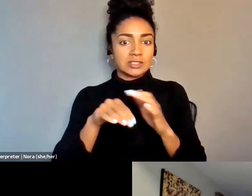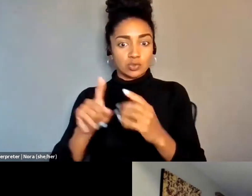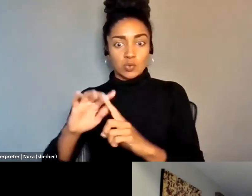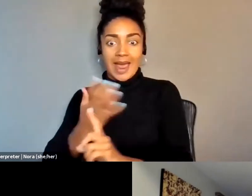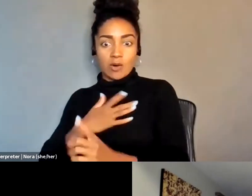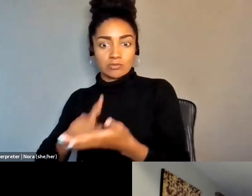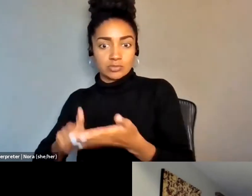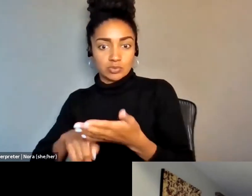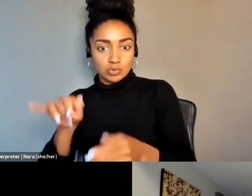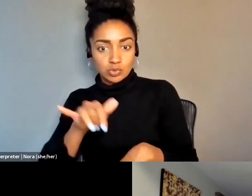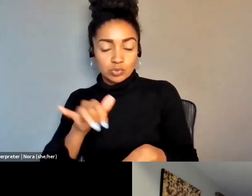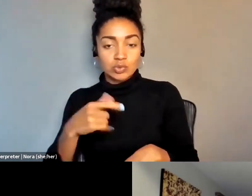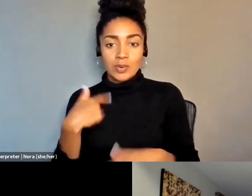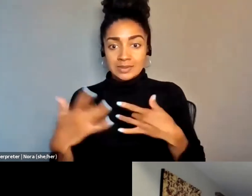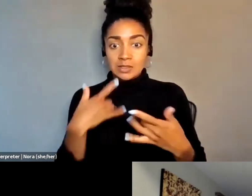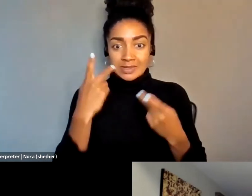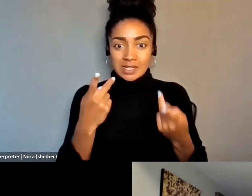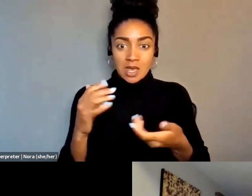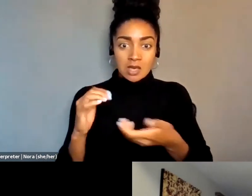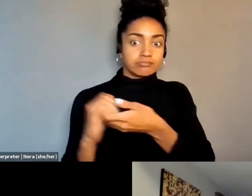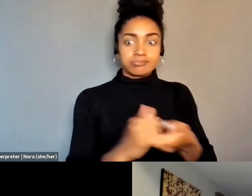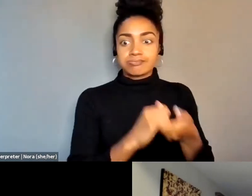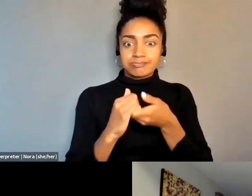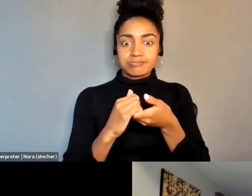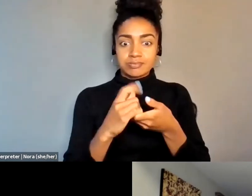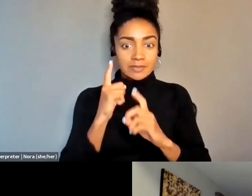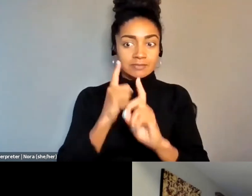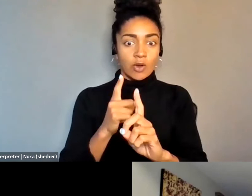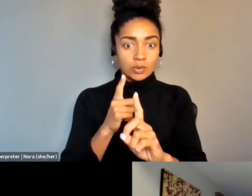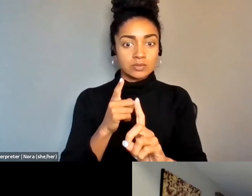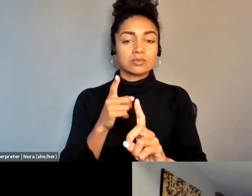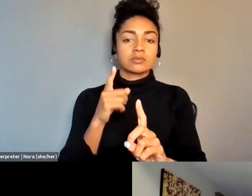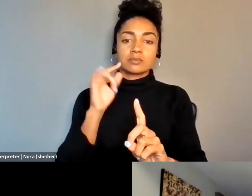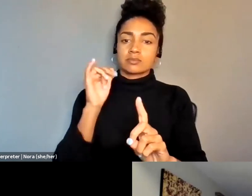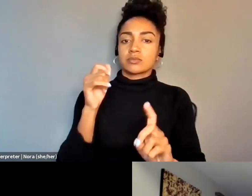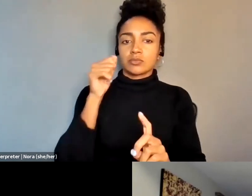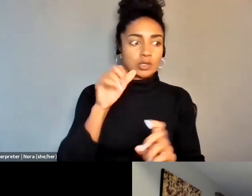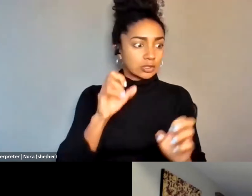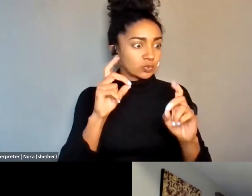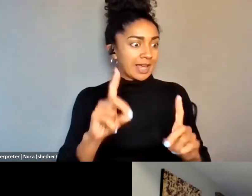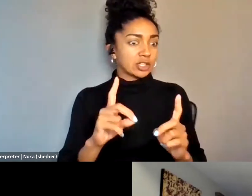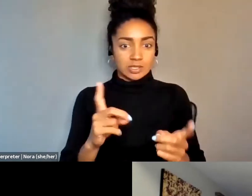And with more alignment, we think we can find some great efficiencies and opportunities to gain stronger results faster.